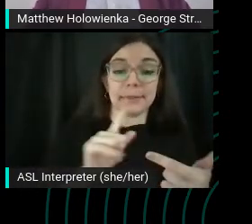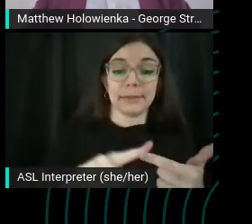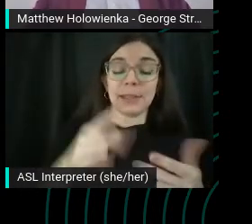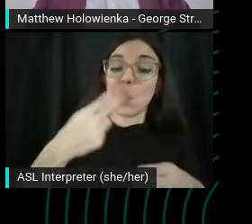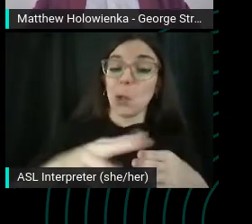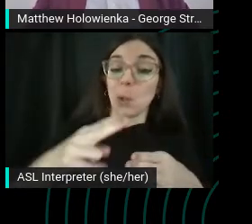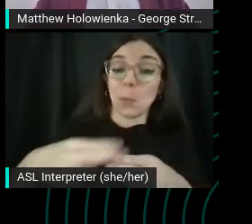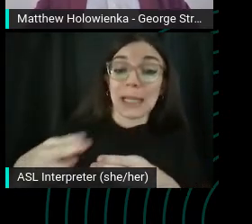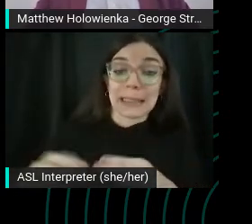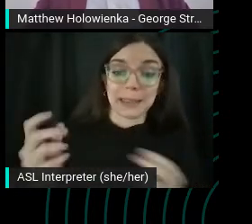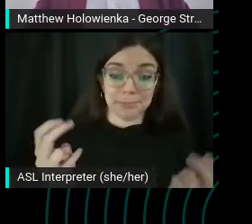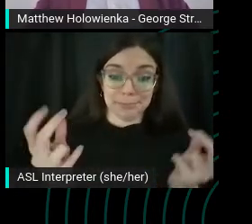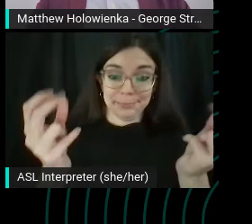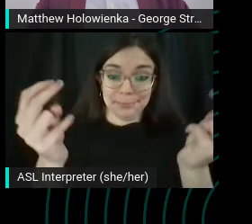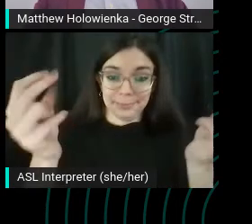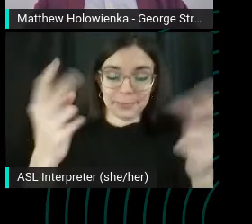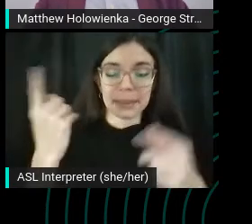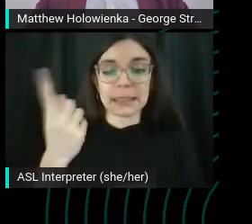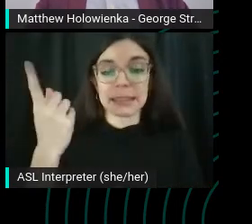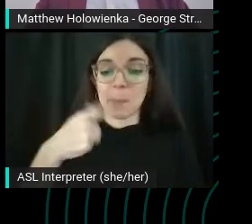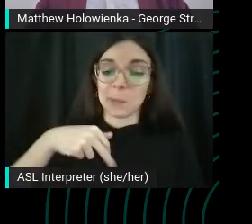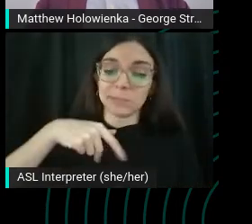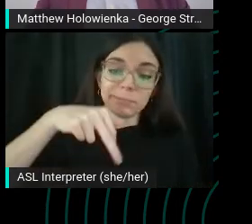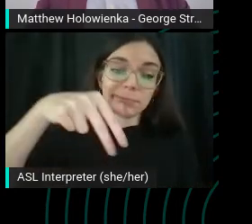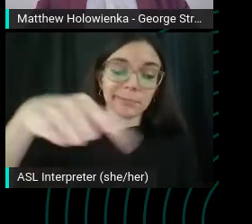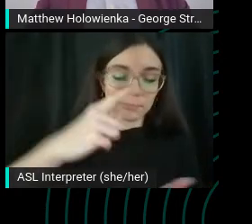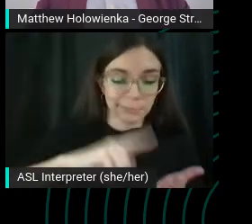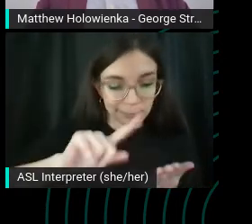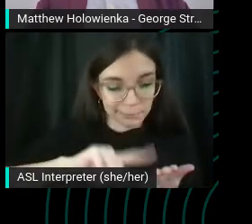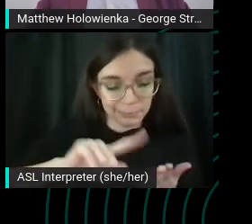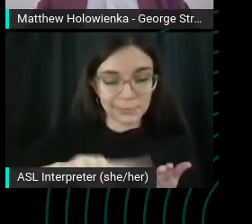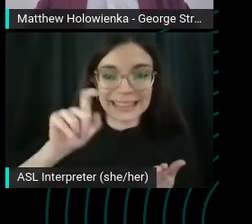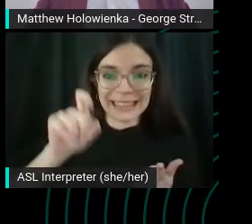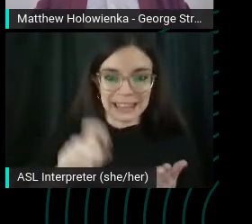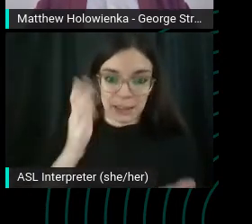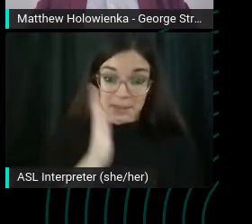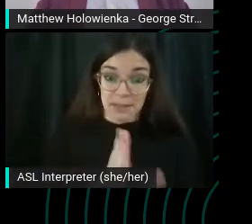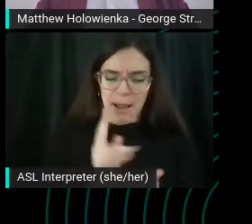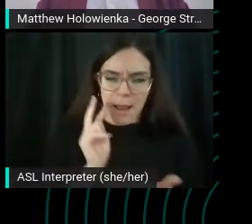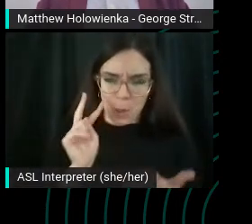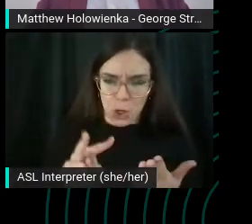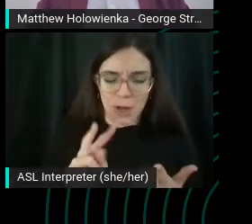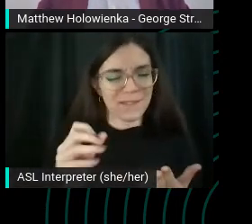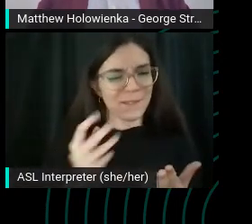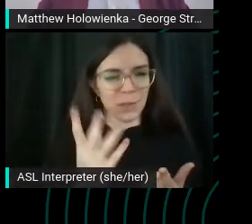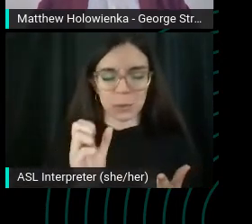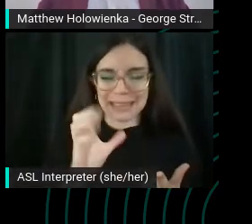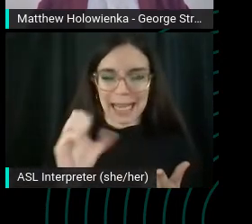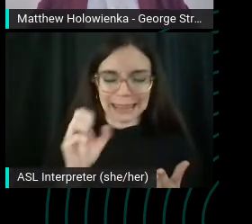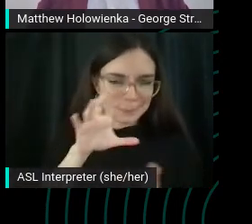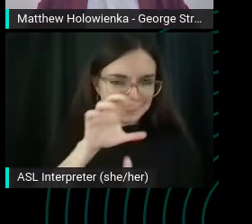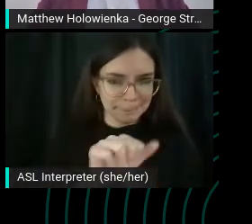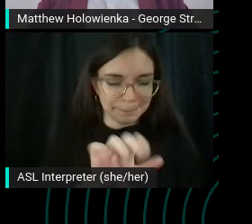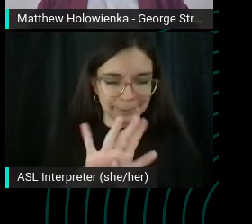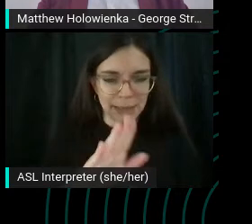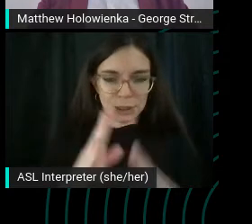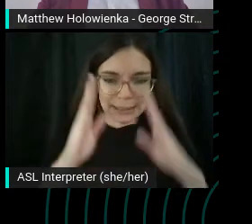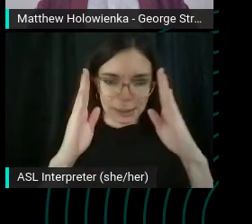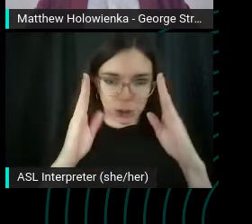When somebody's walking by outside or scrolling on their feed, and you need them to stop and look, you only have a few seconds to attract their attention and get your message across.